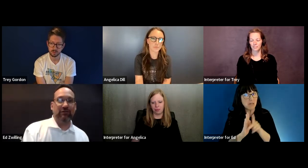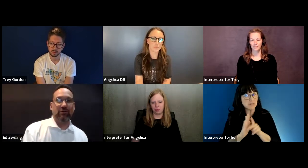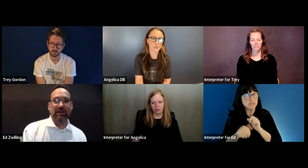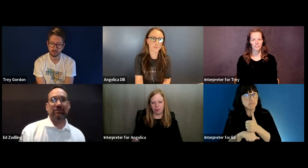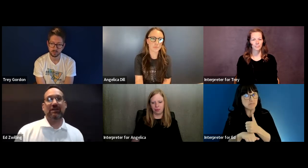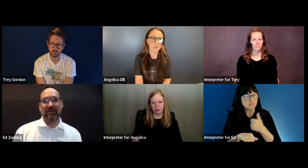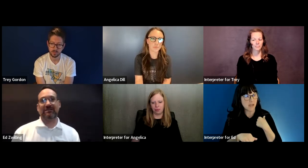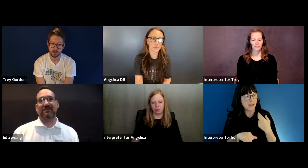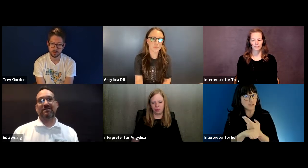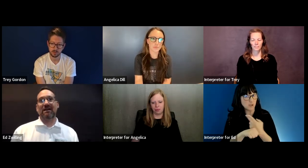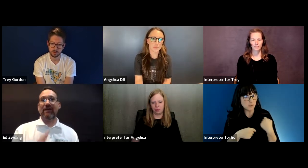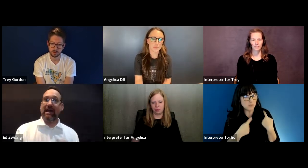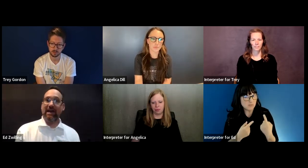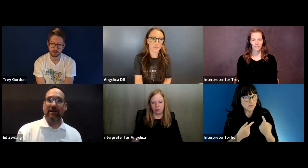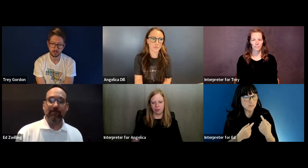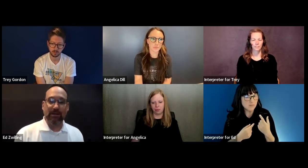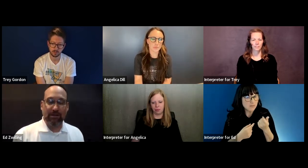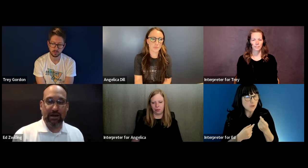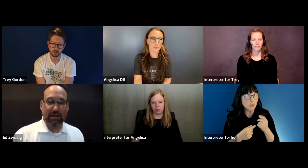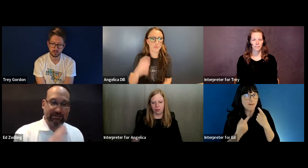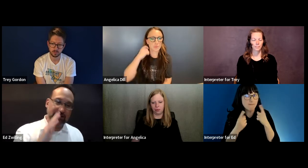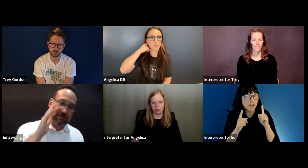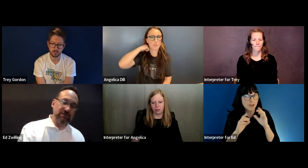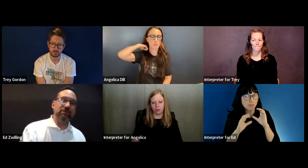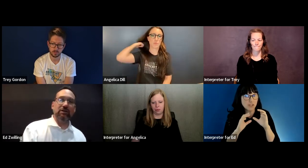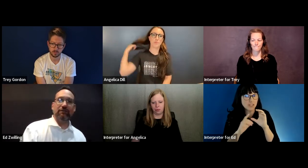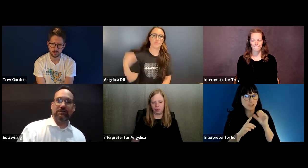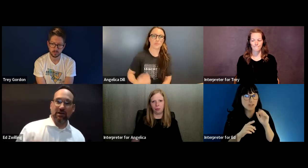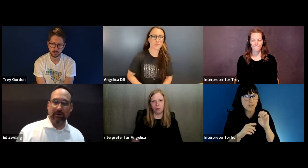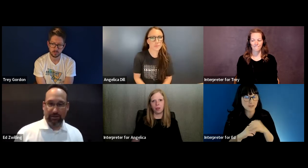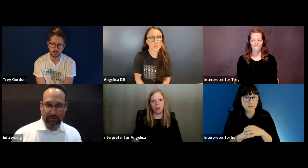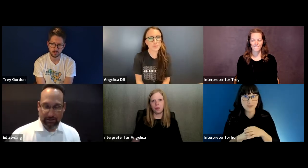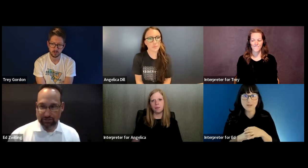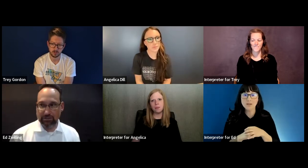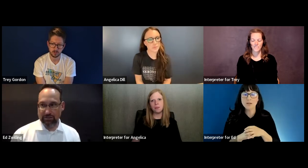communication cases that i've had that as a condition of the settlement in addition to